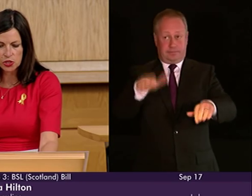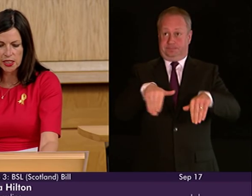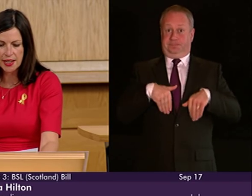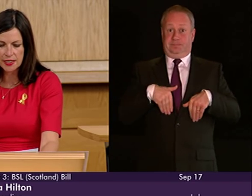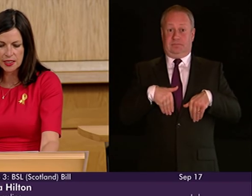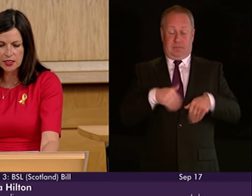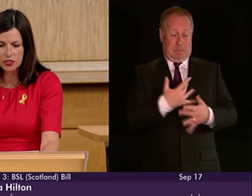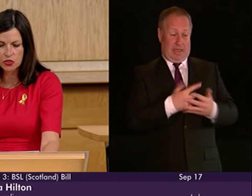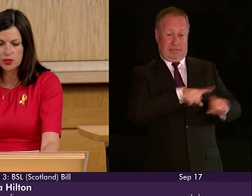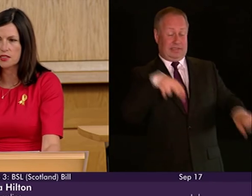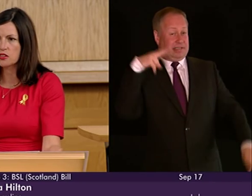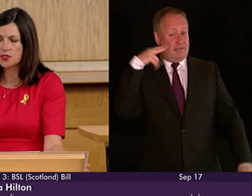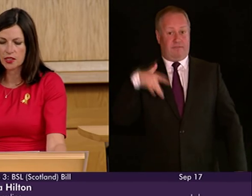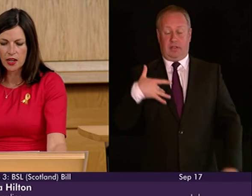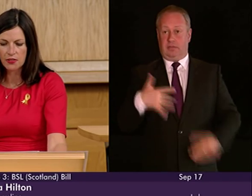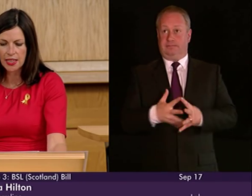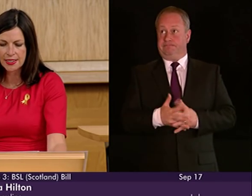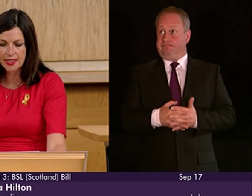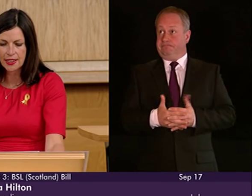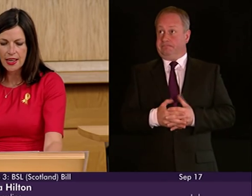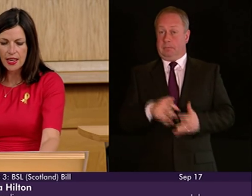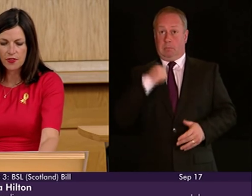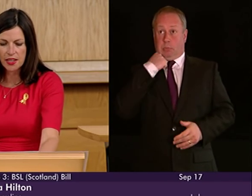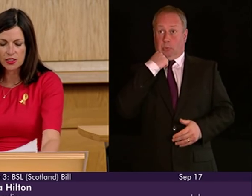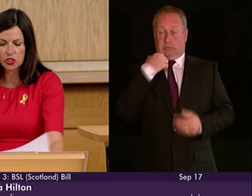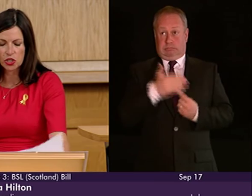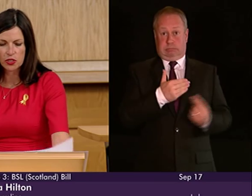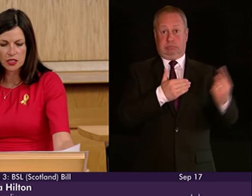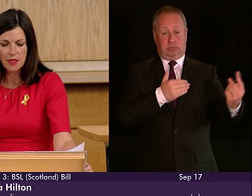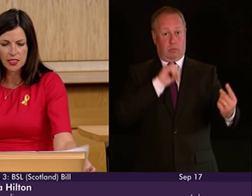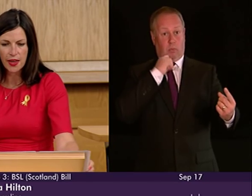and socially isolated at school, and that will obviously have a lasting effect on children’s